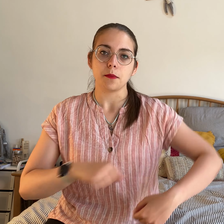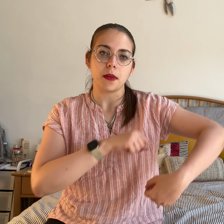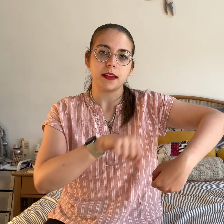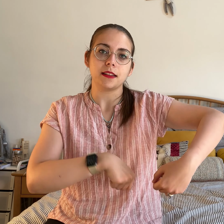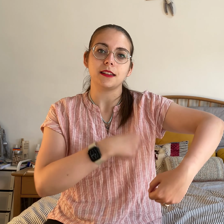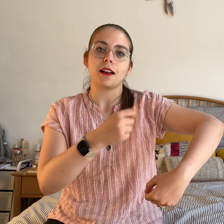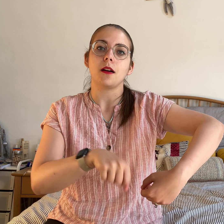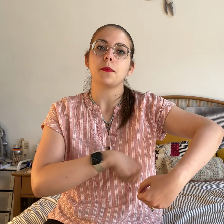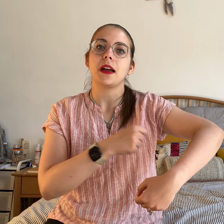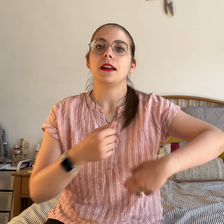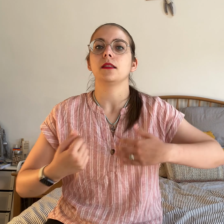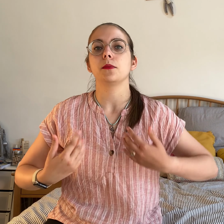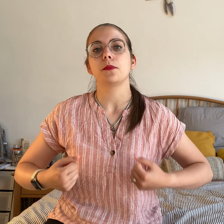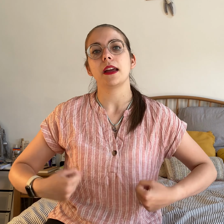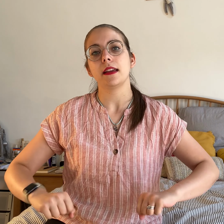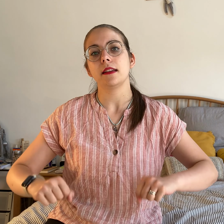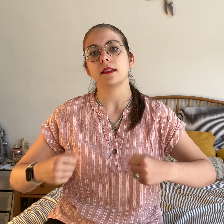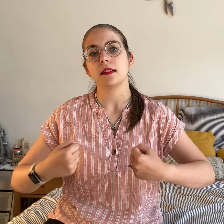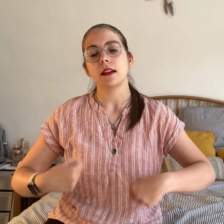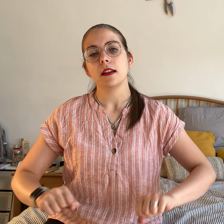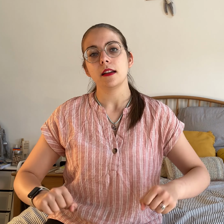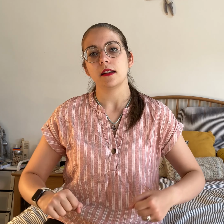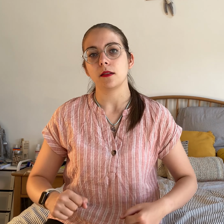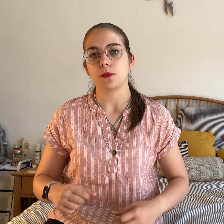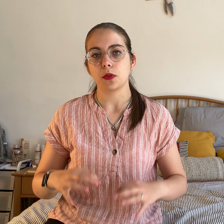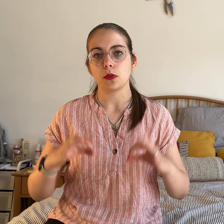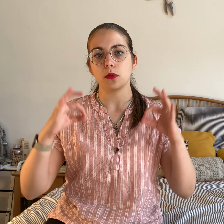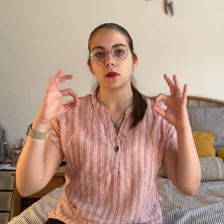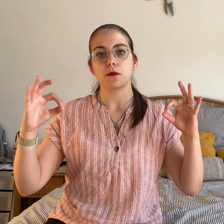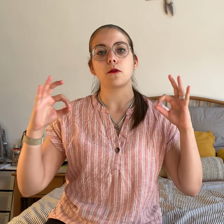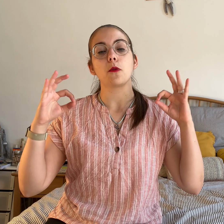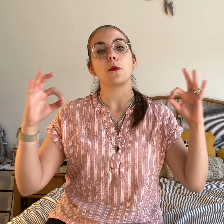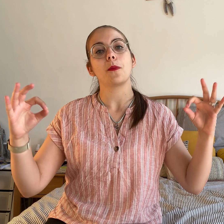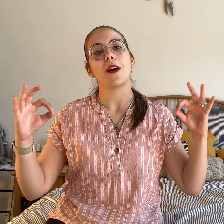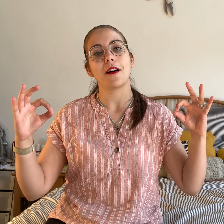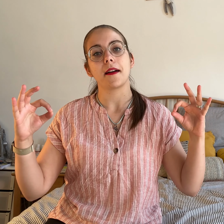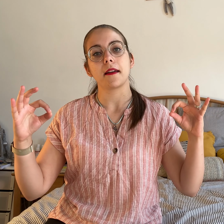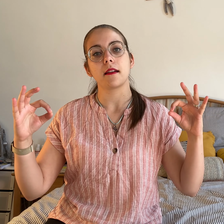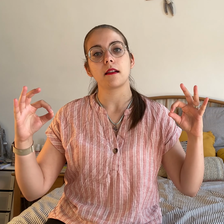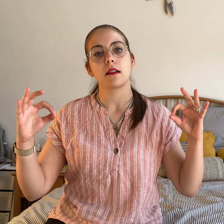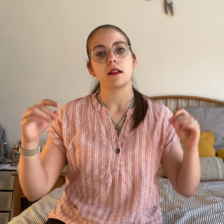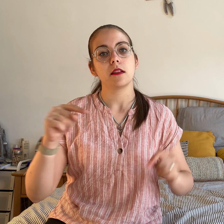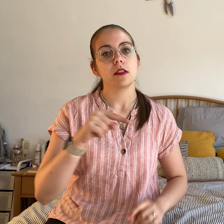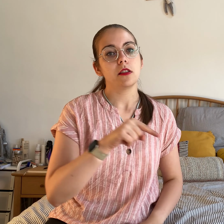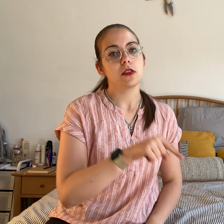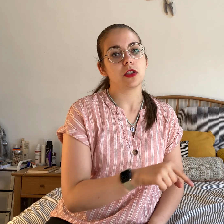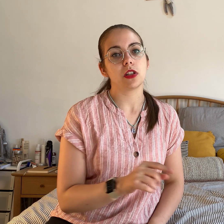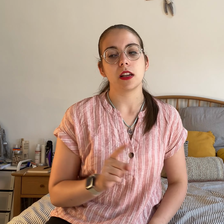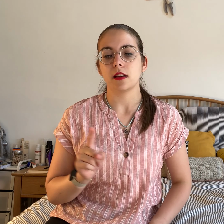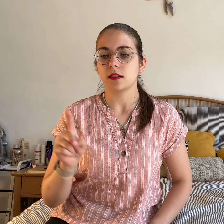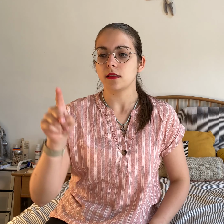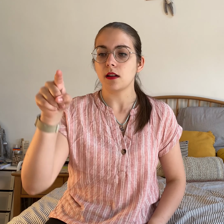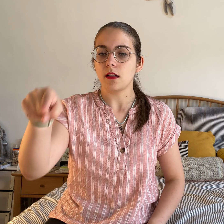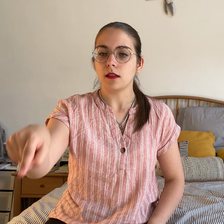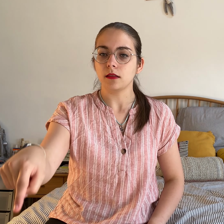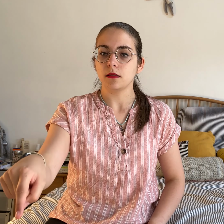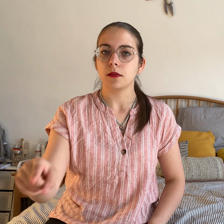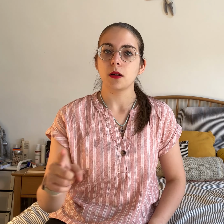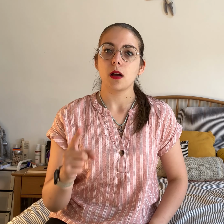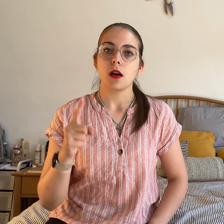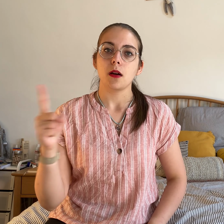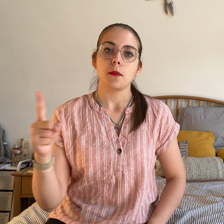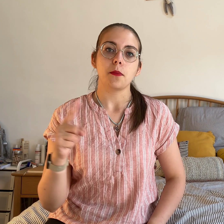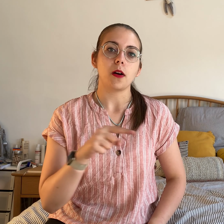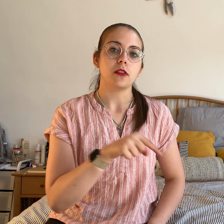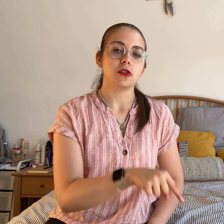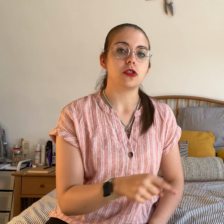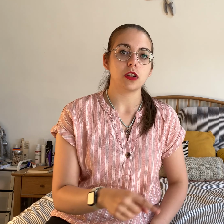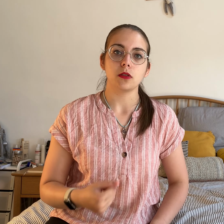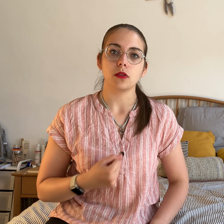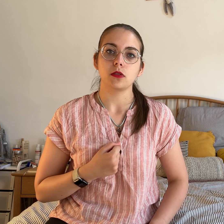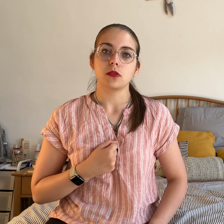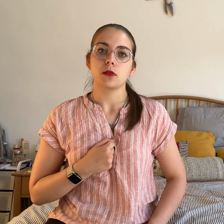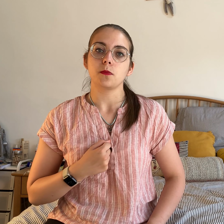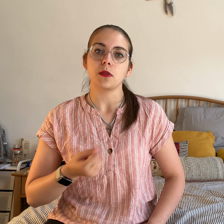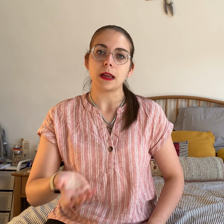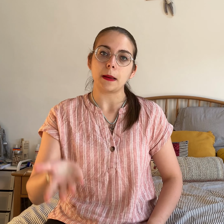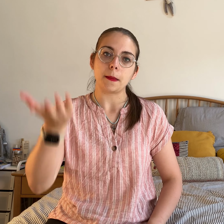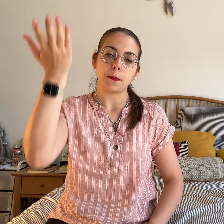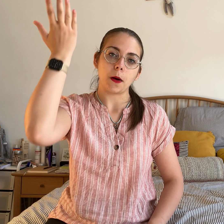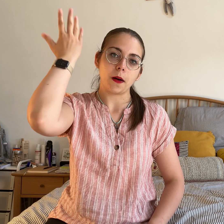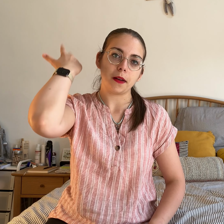mixed up and baked in a beautiful pie. She is gone, but she used to be mine.